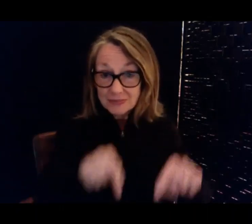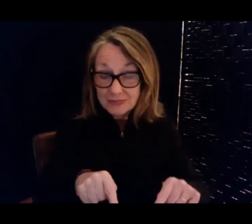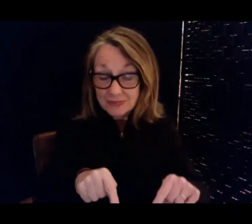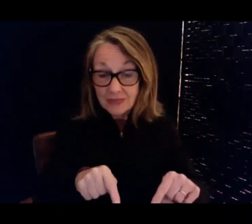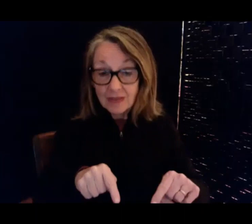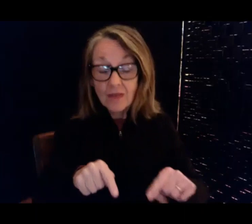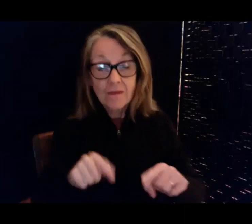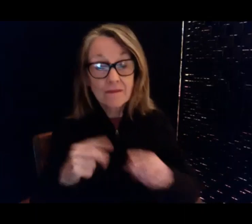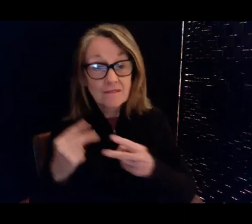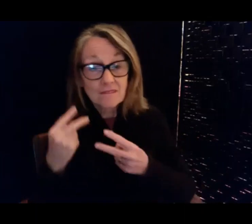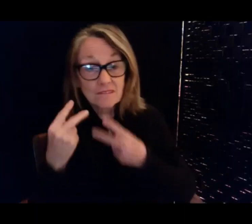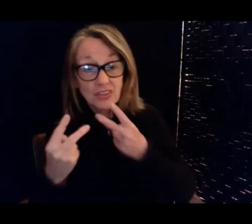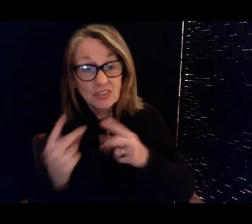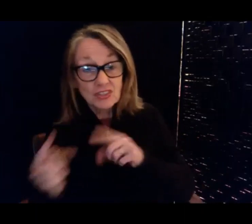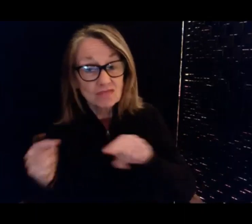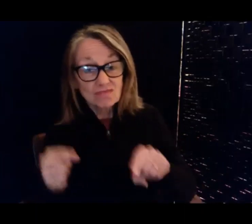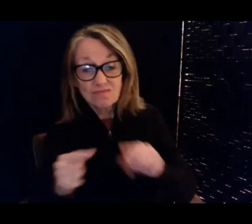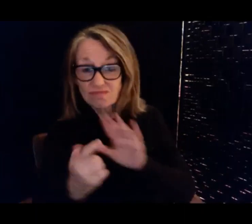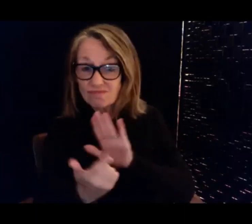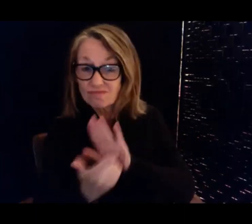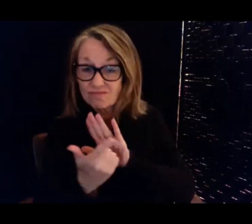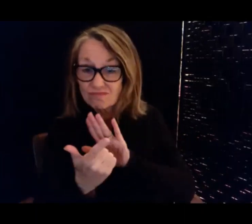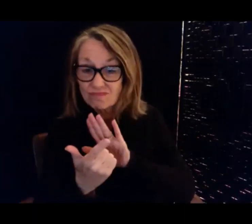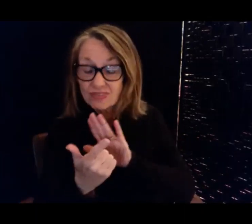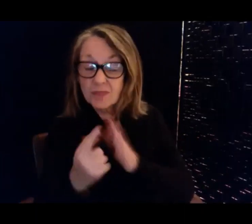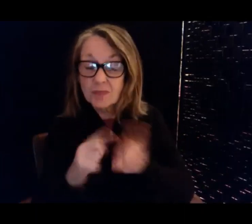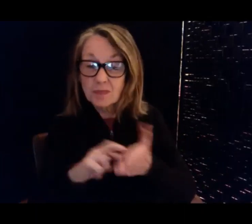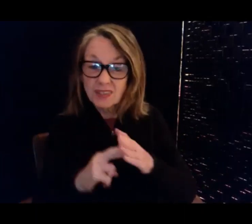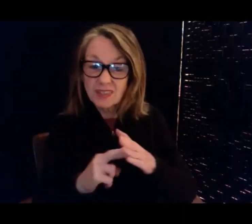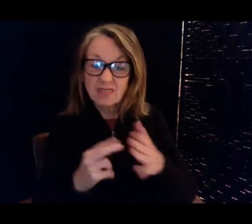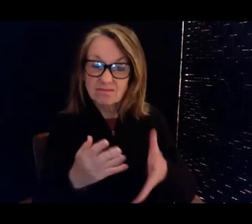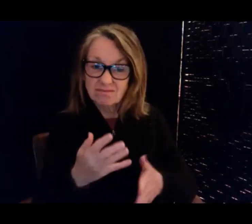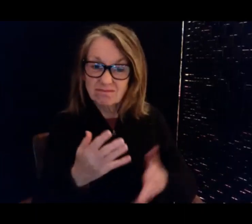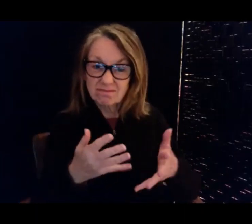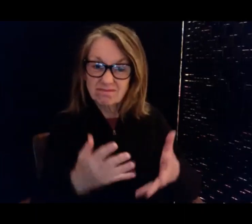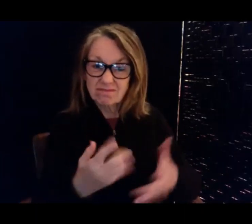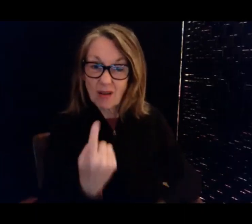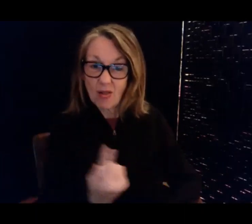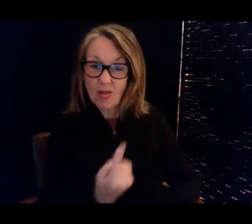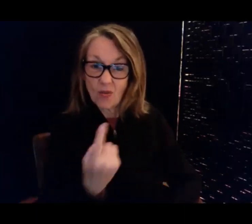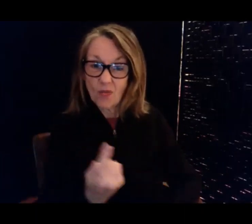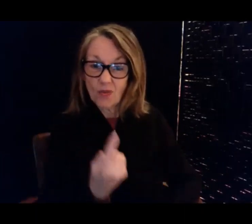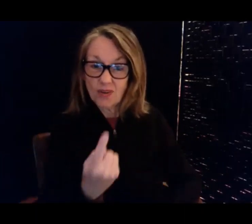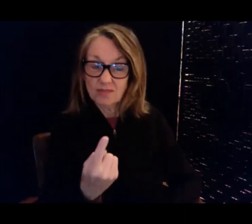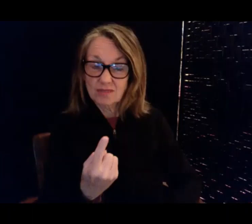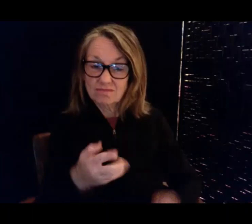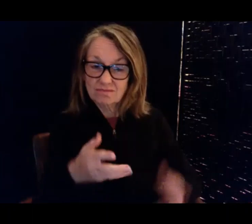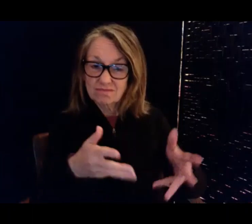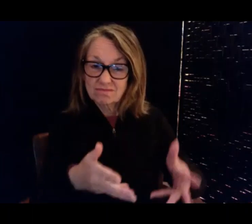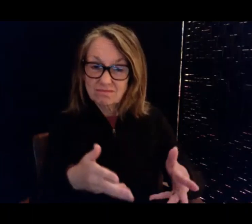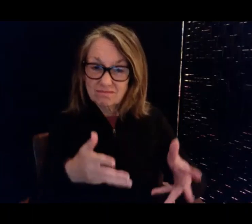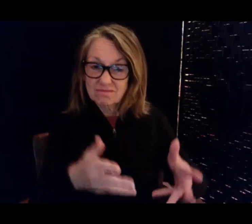the hospital most doctors and nurses and hospitals now wear masks and gloves